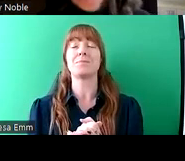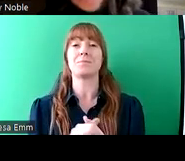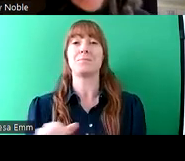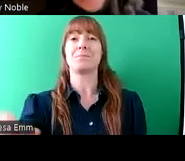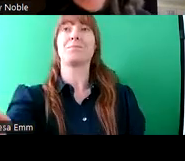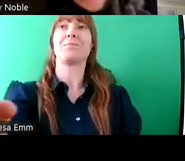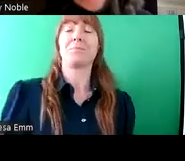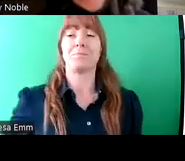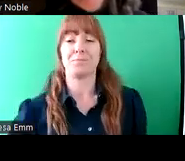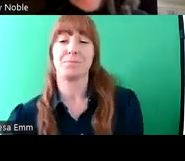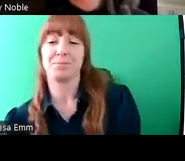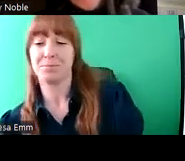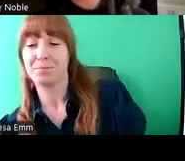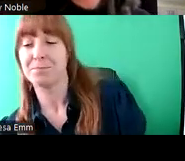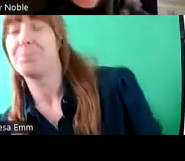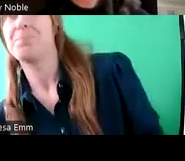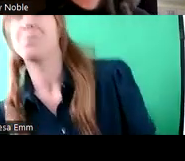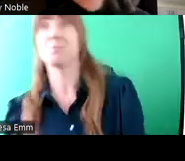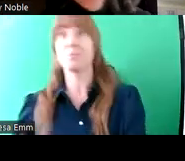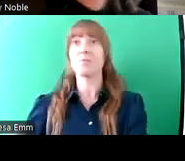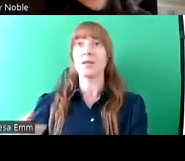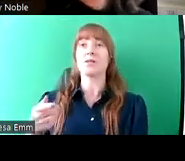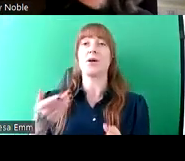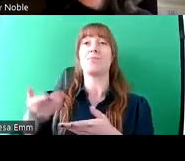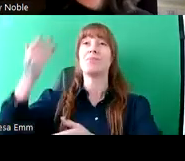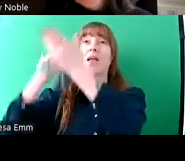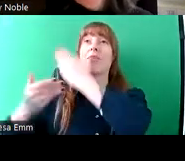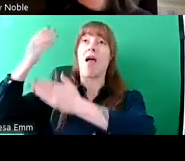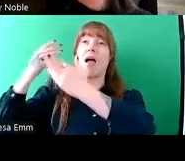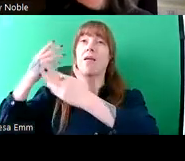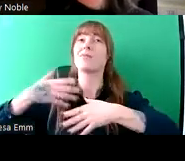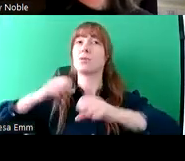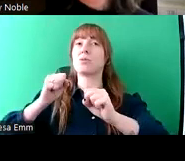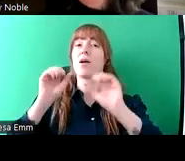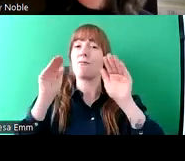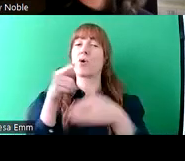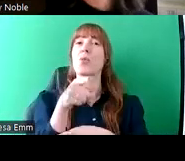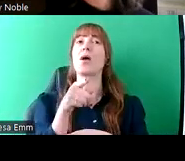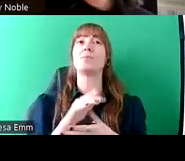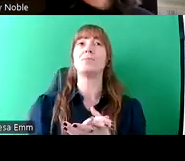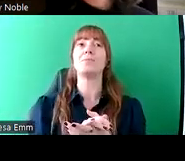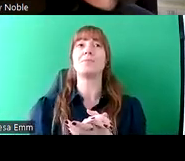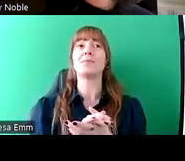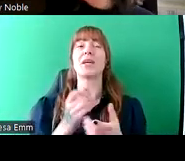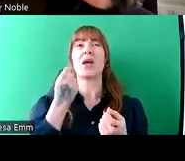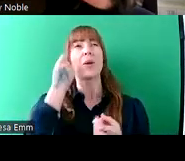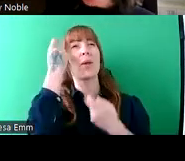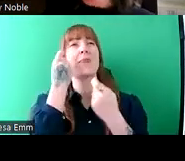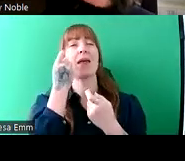So, the Archives, to start with those, we think of them as being split into three